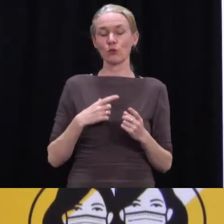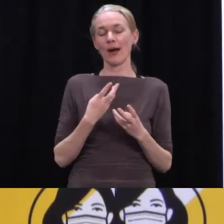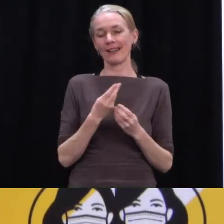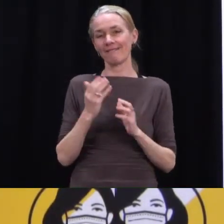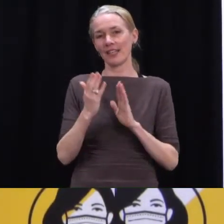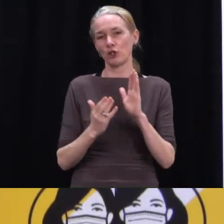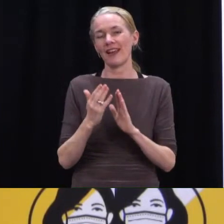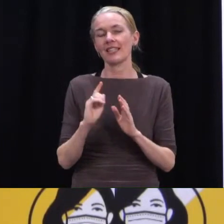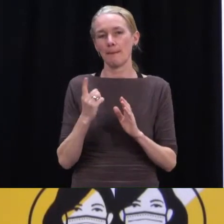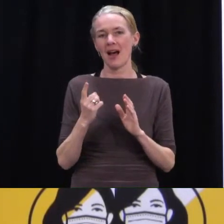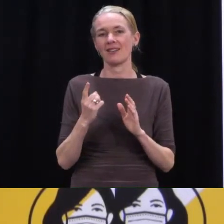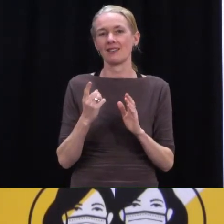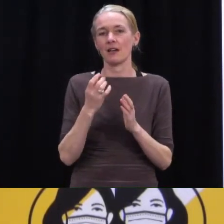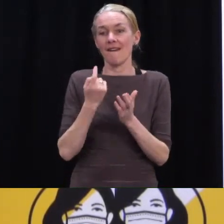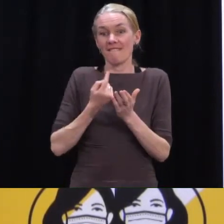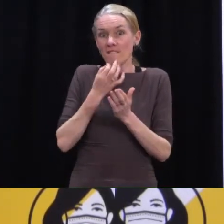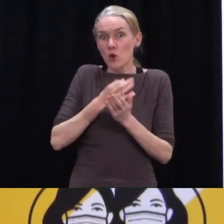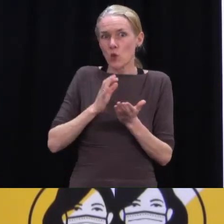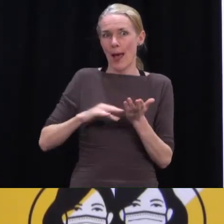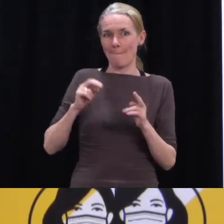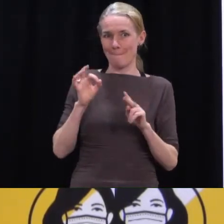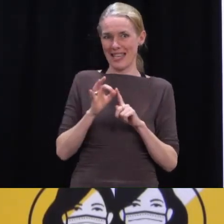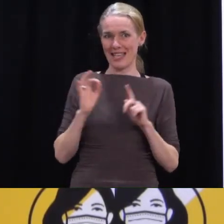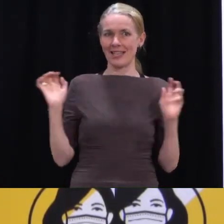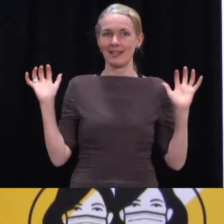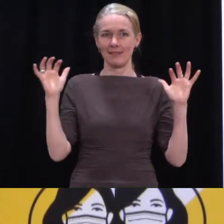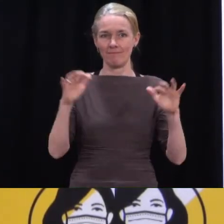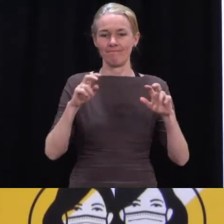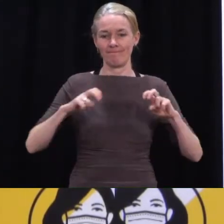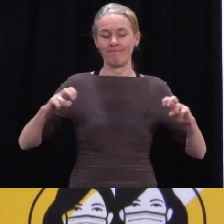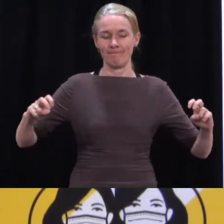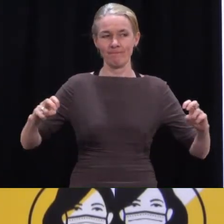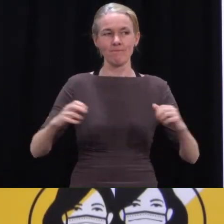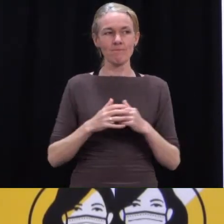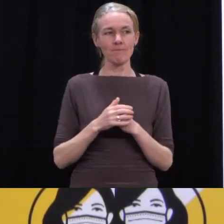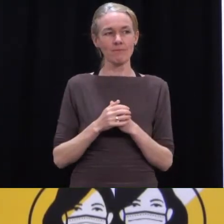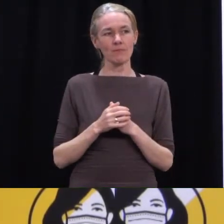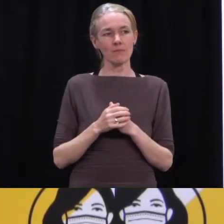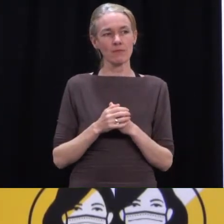those online arrangements. Of